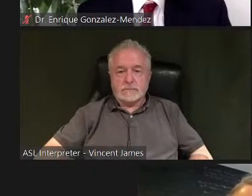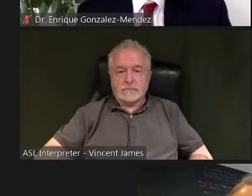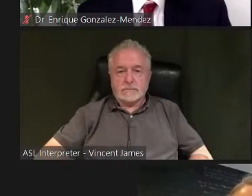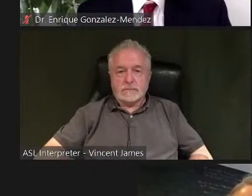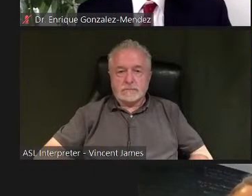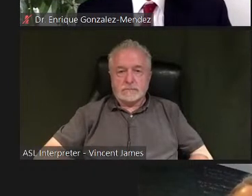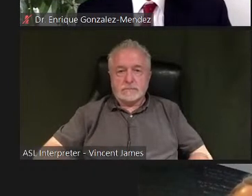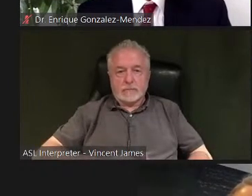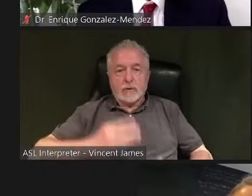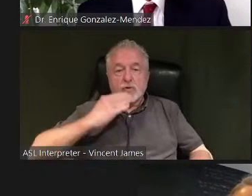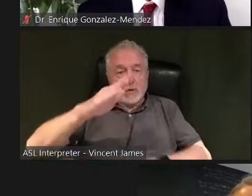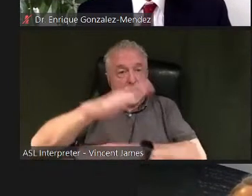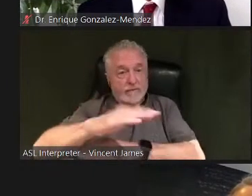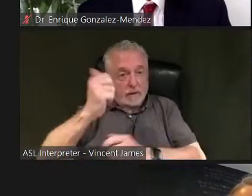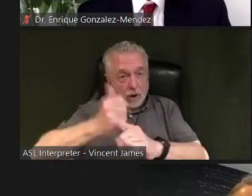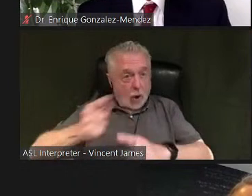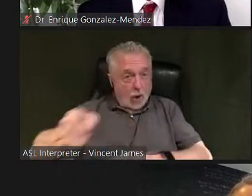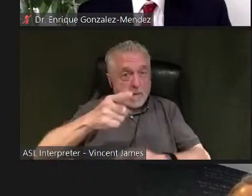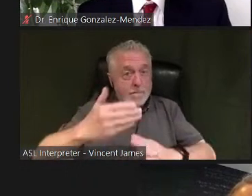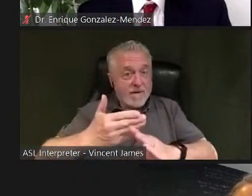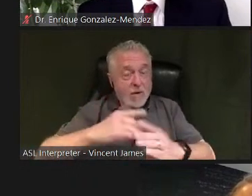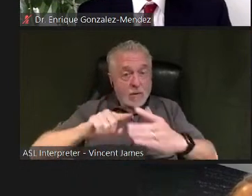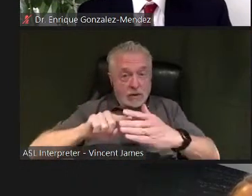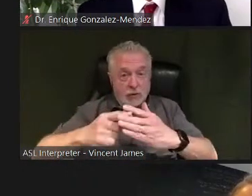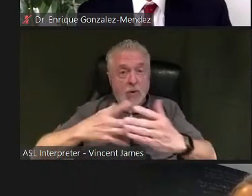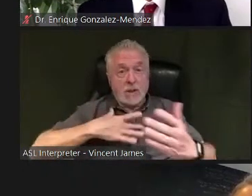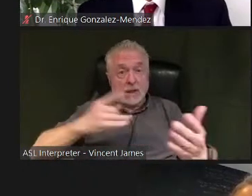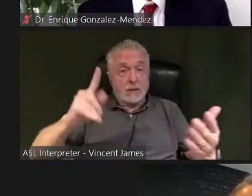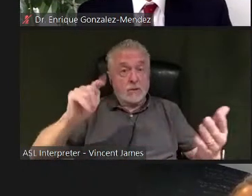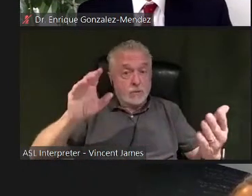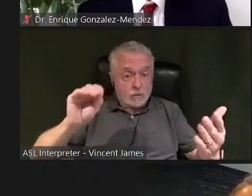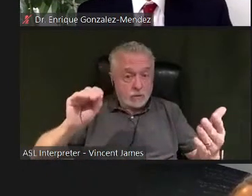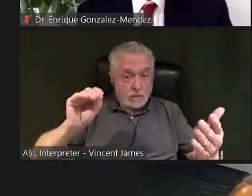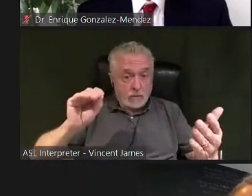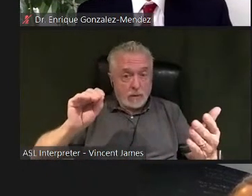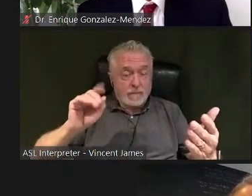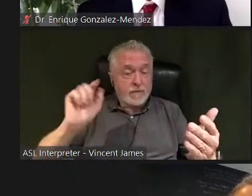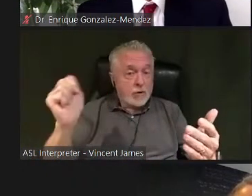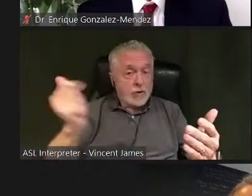Good afternoon, everybody. Before we begin, we'd like to direct everybody who speaks English where